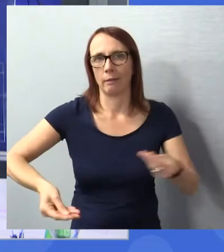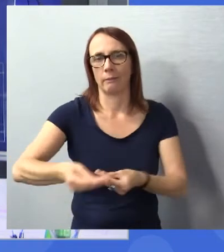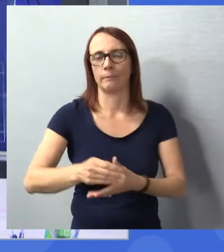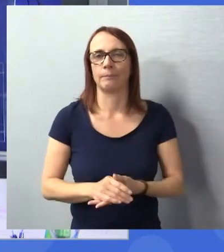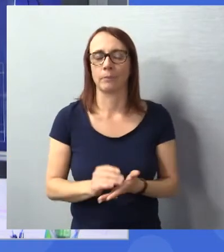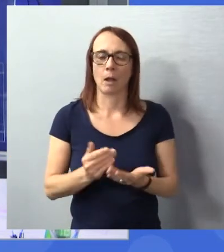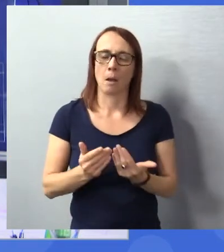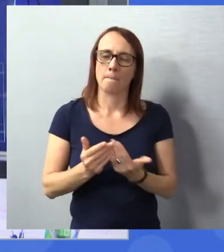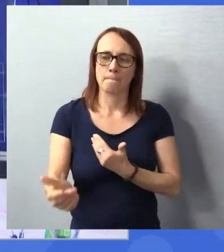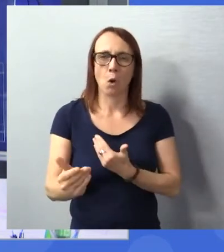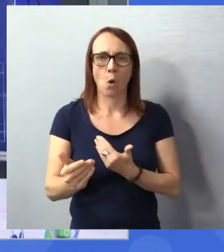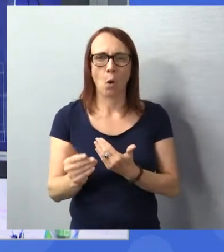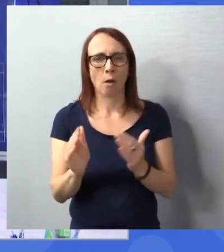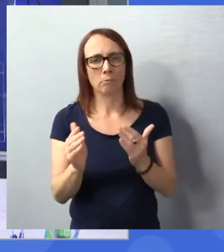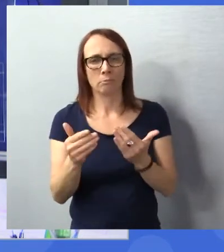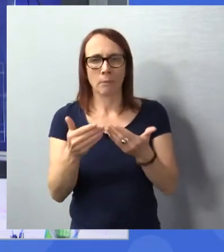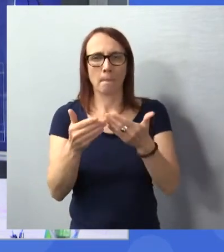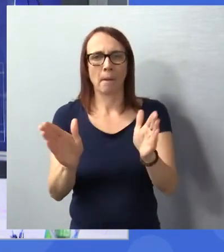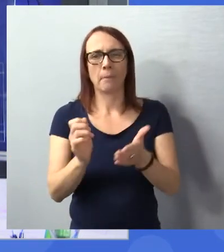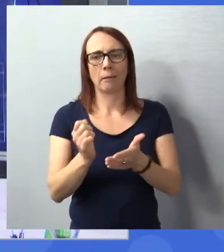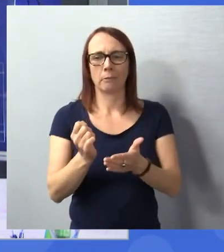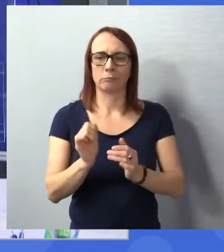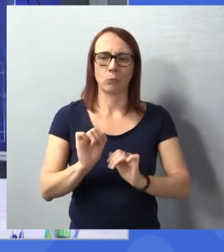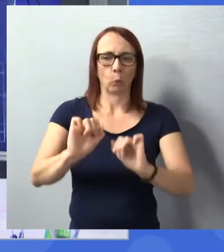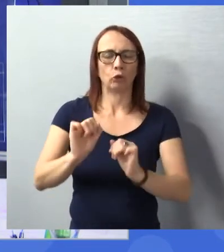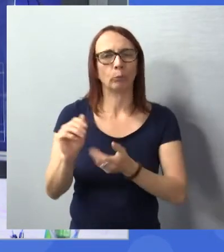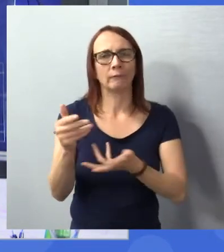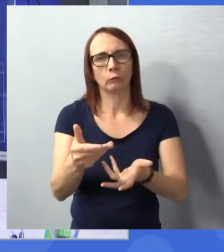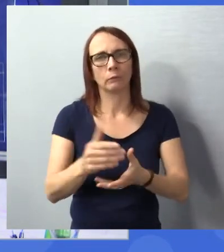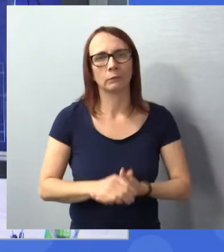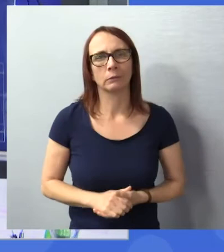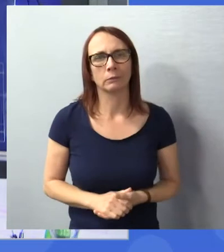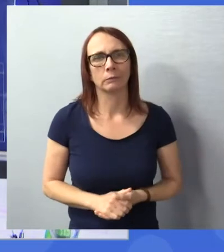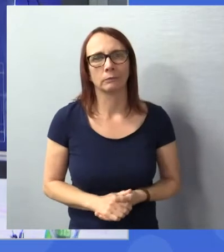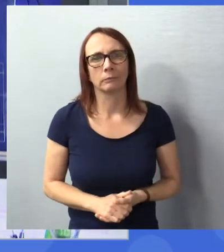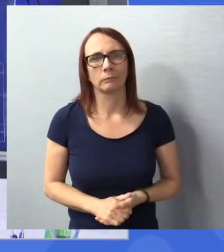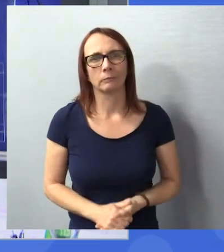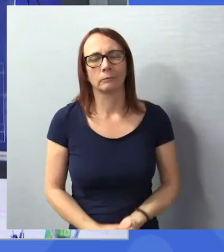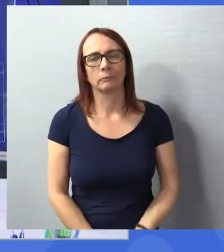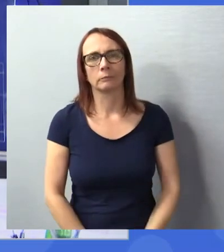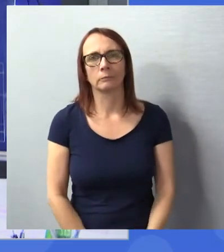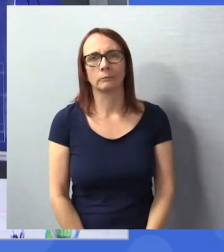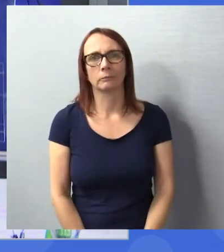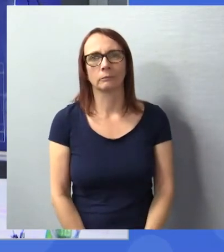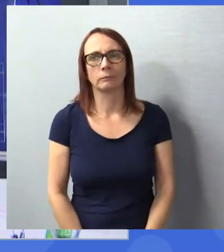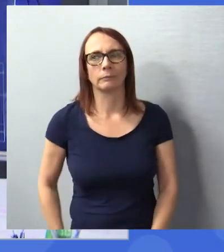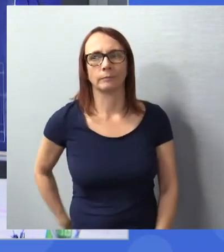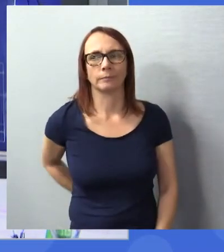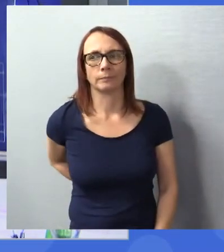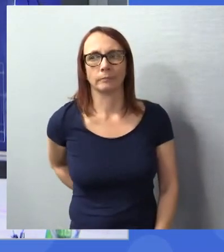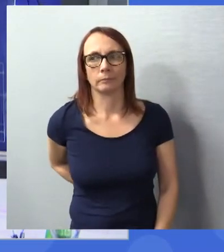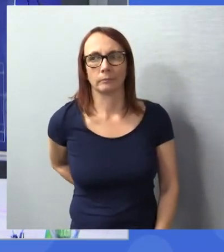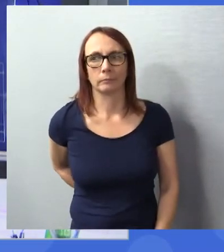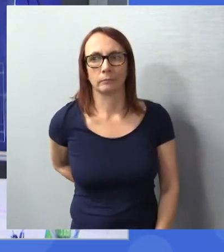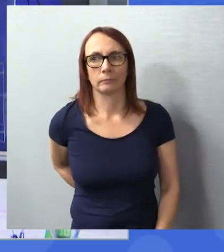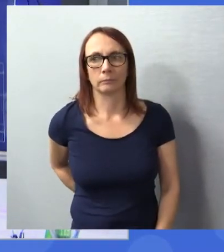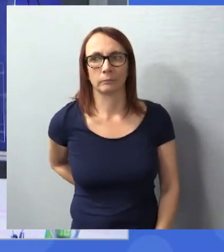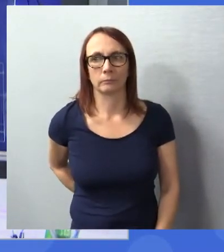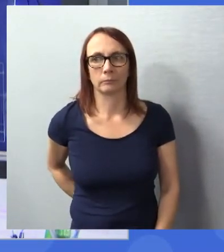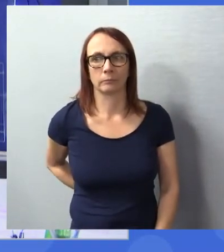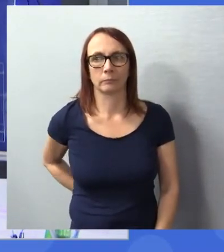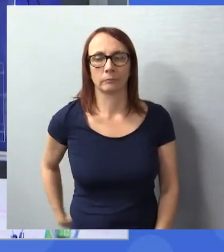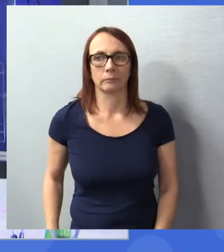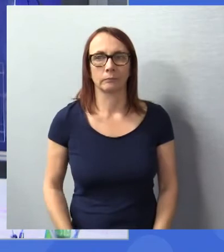of services was the consensus in this group as one of the ways to deliver that